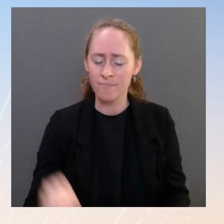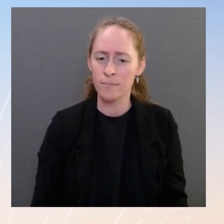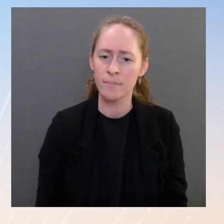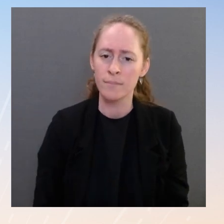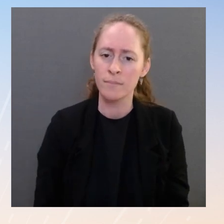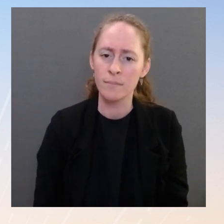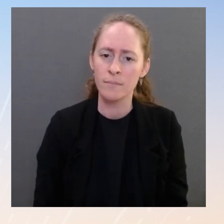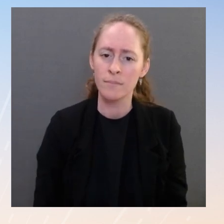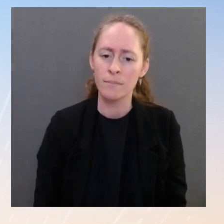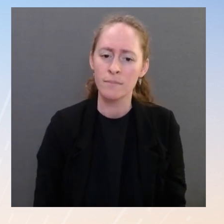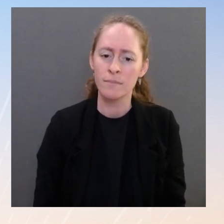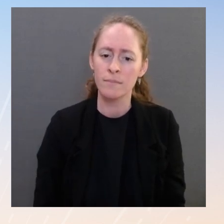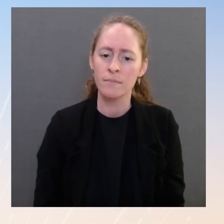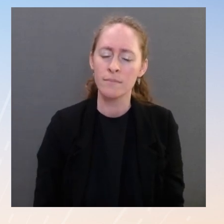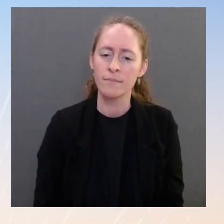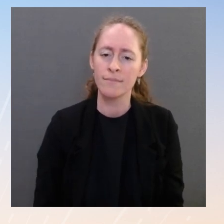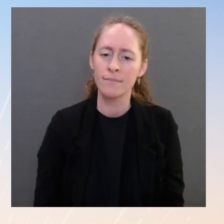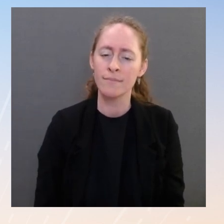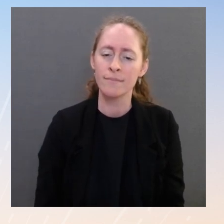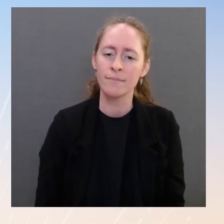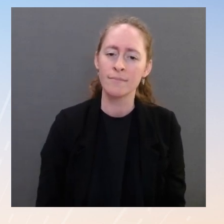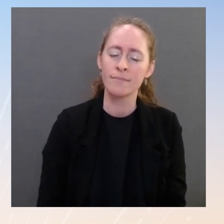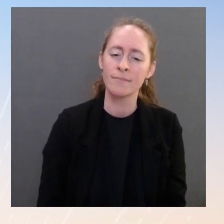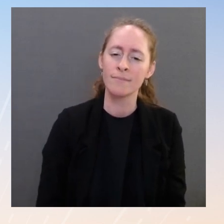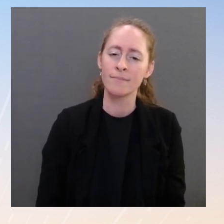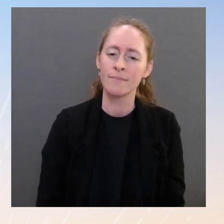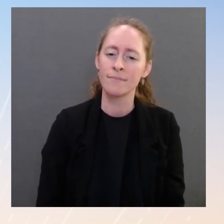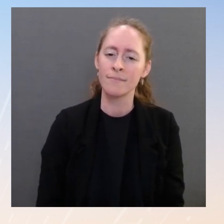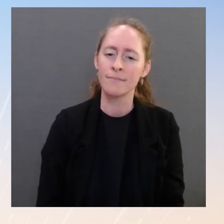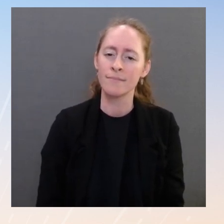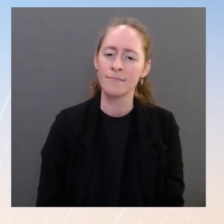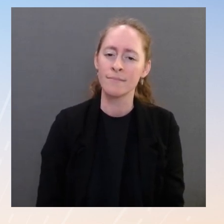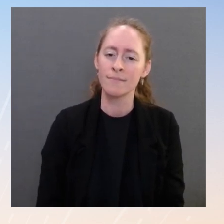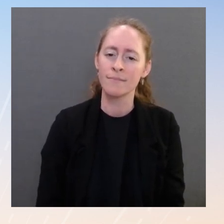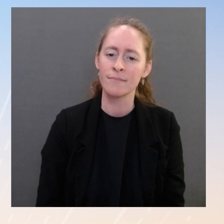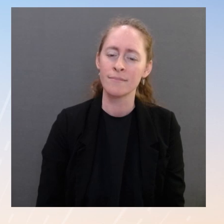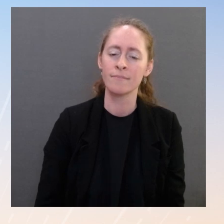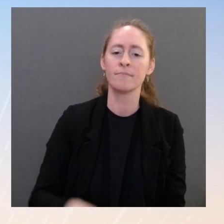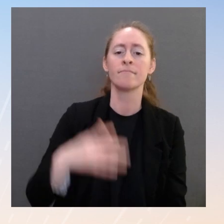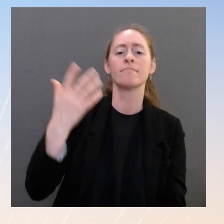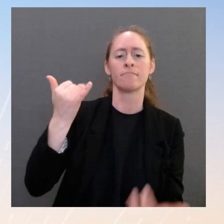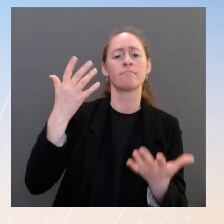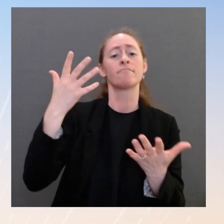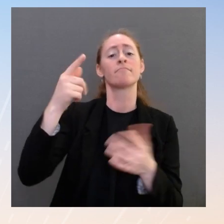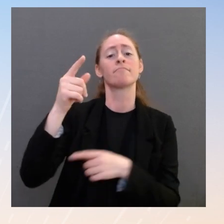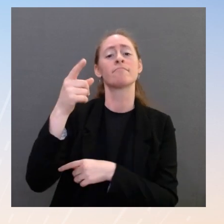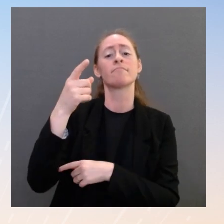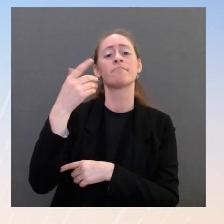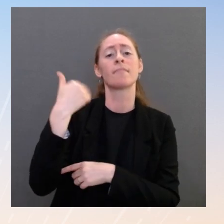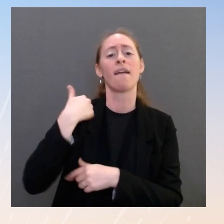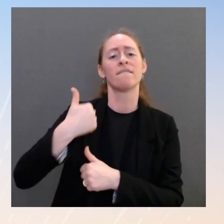part of it involves sending healthcare providers from the VA. He was asked about this on the Hill today.